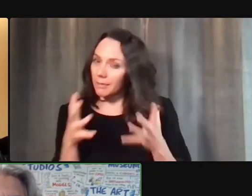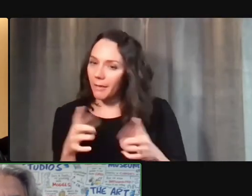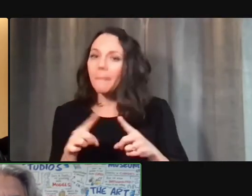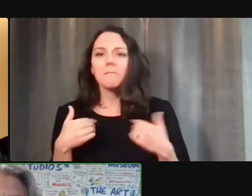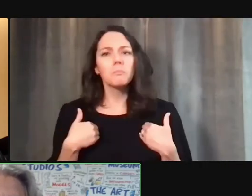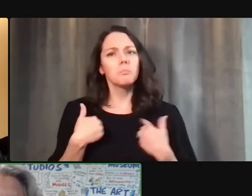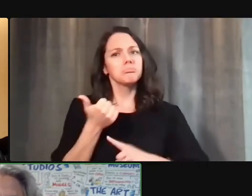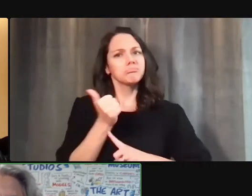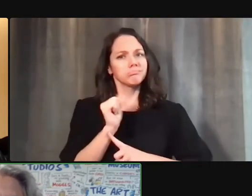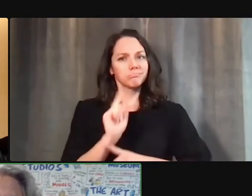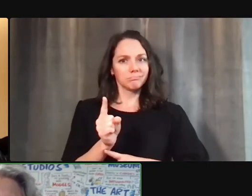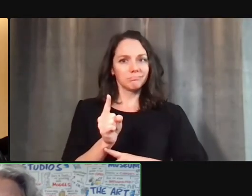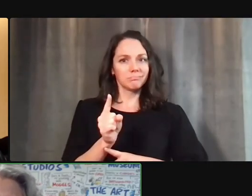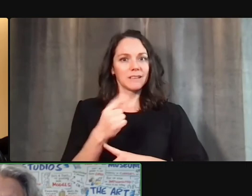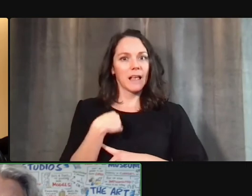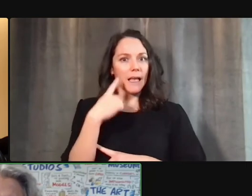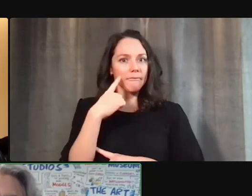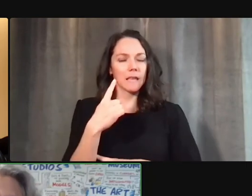Which I think is either one really good,